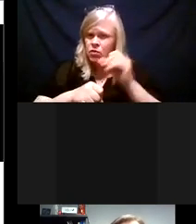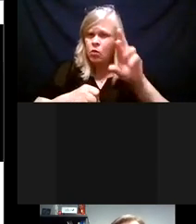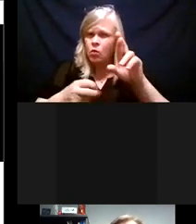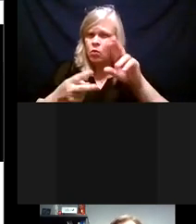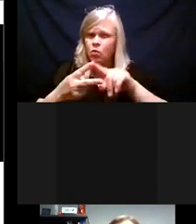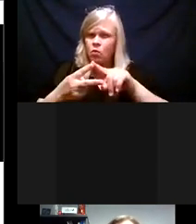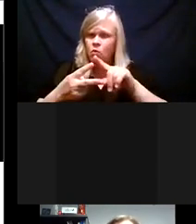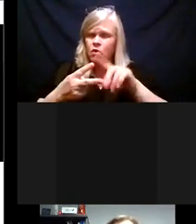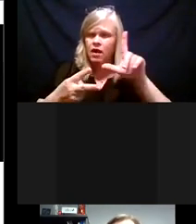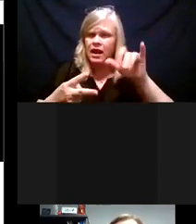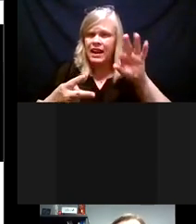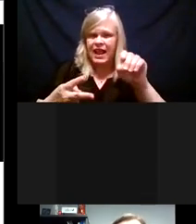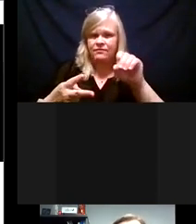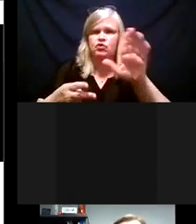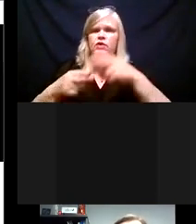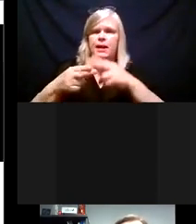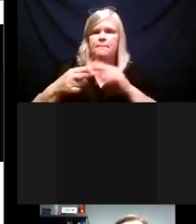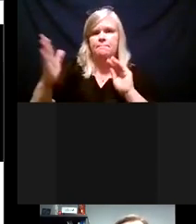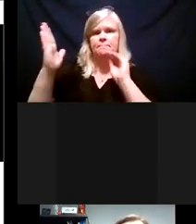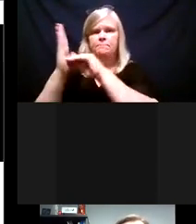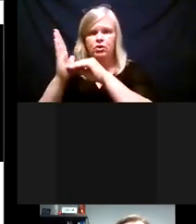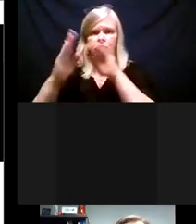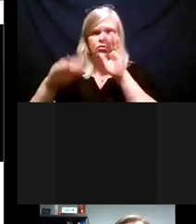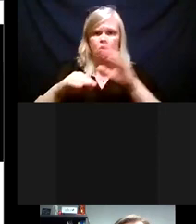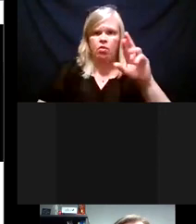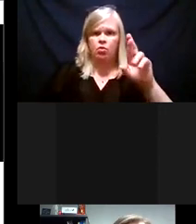CONVICTED OF. SO AGAIN, THIS IS ANOTHER REASON